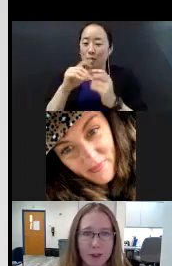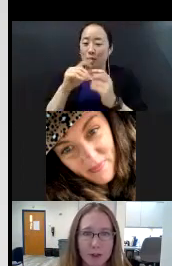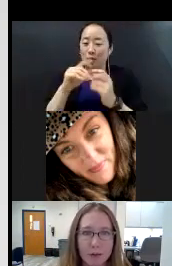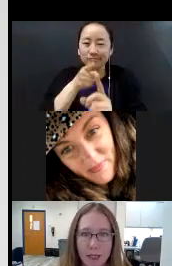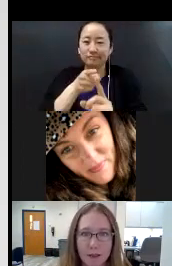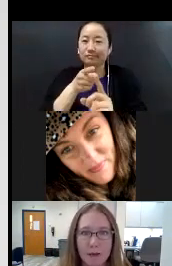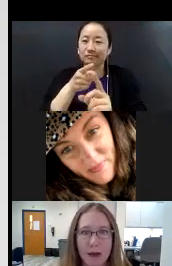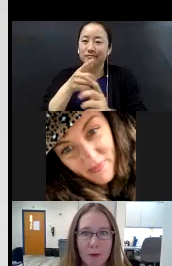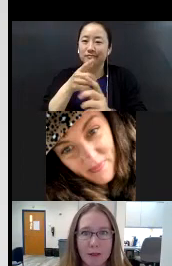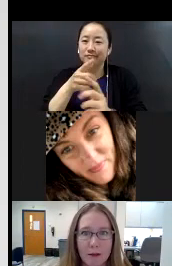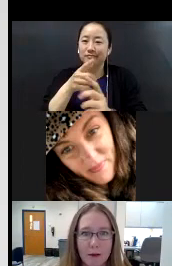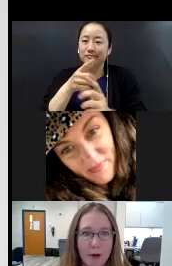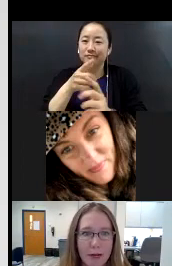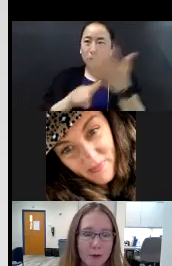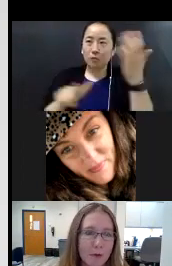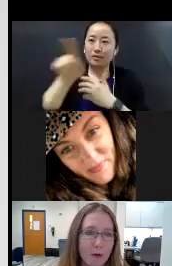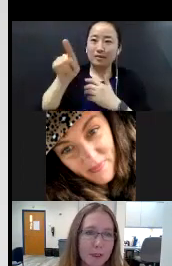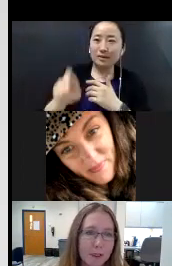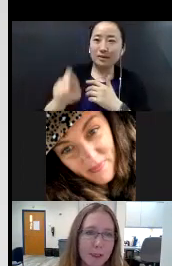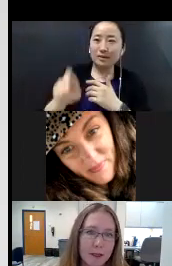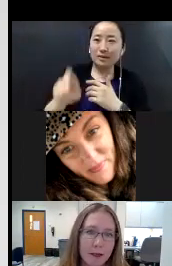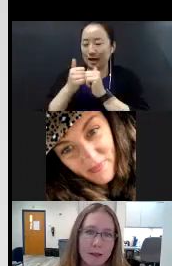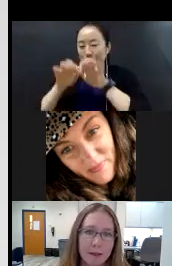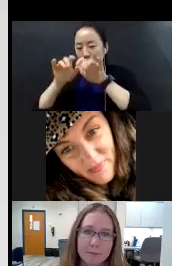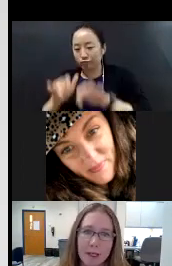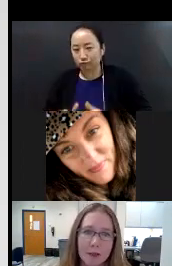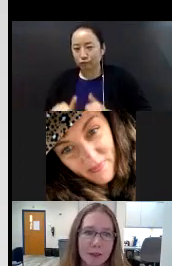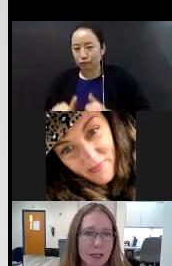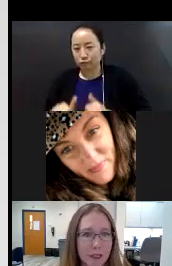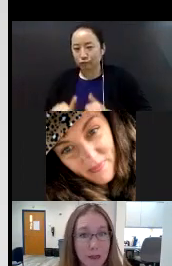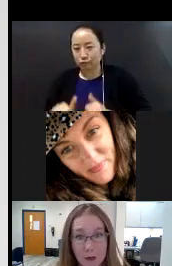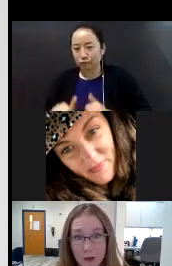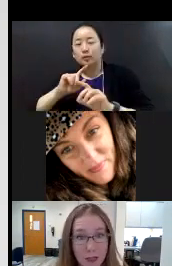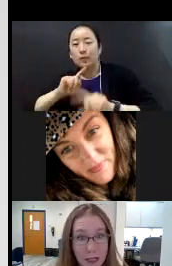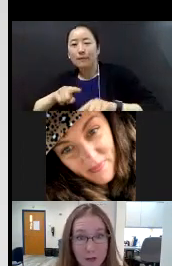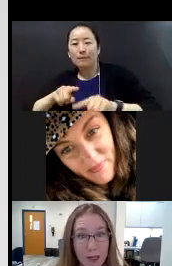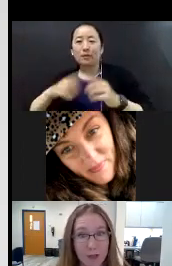THAT WE GET AND HOW WE WRITE OUR REPORTS. THE TEAM HAS BETTER UNDERSTANDING OF THE HOME